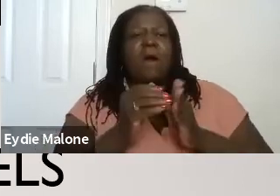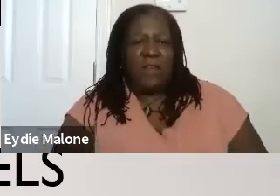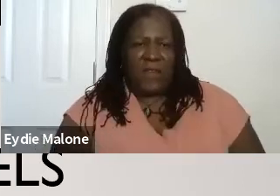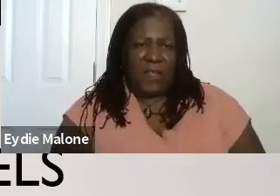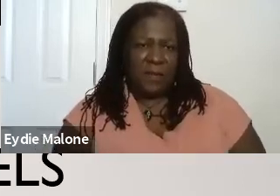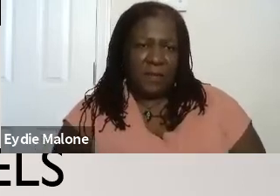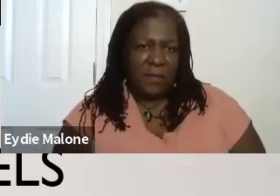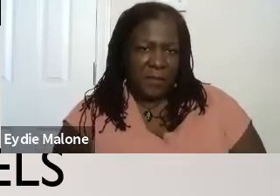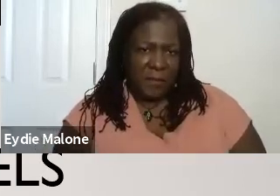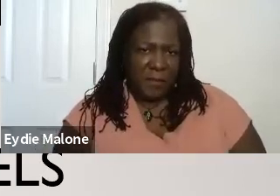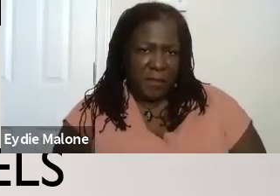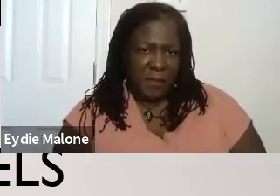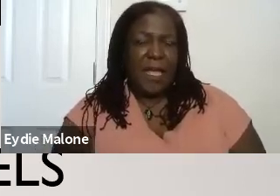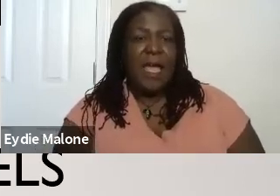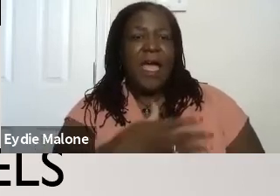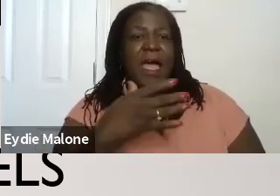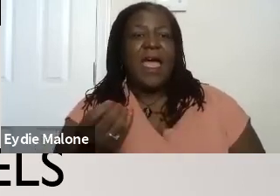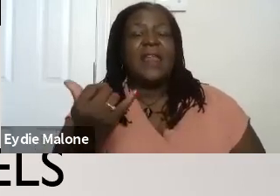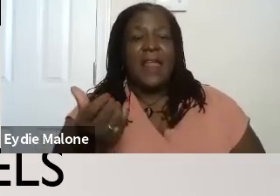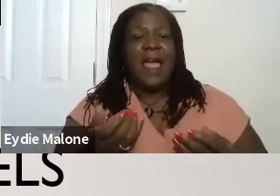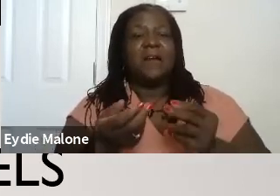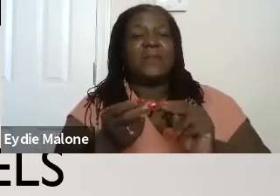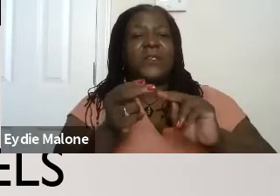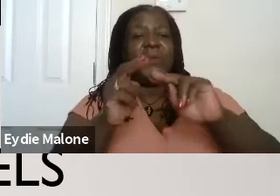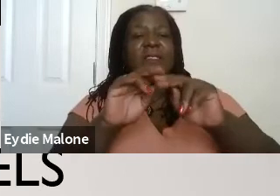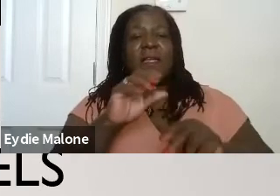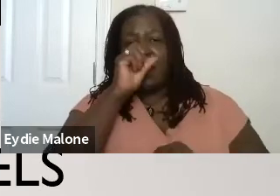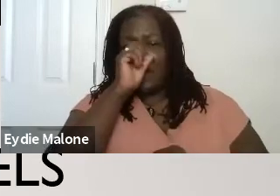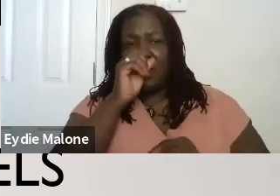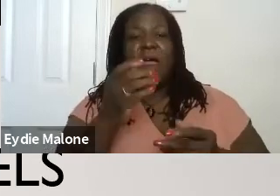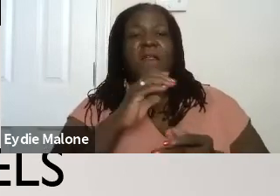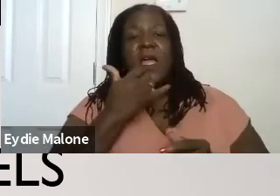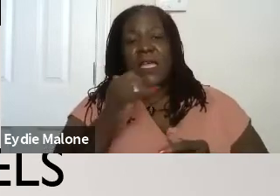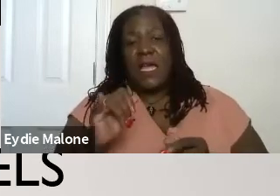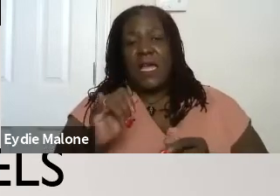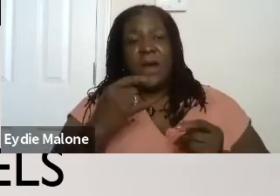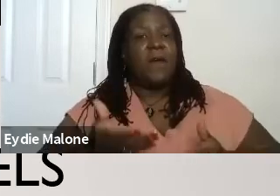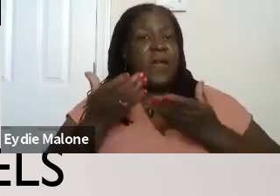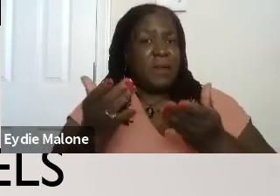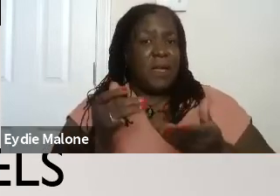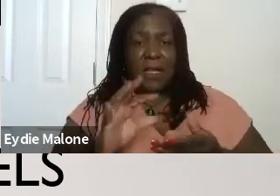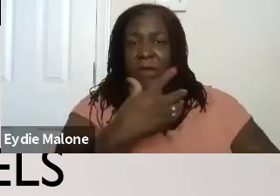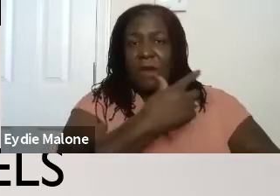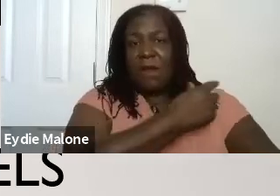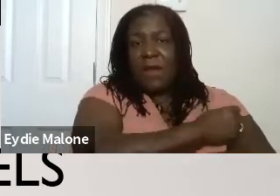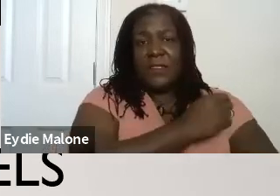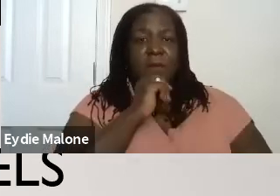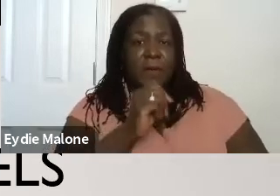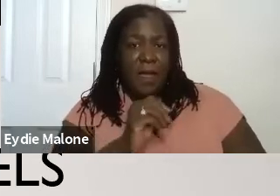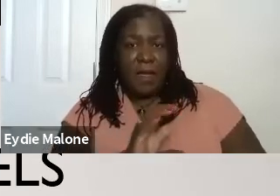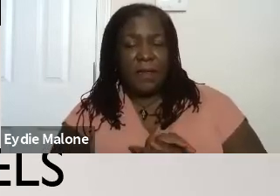are being reported around the state. I recommend, whether you are vaccinated well, no, let's